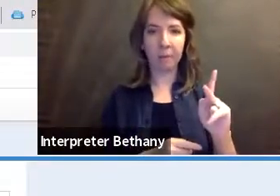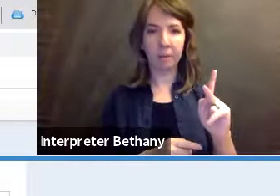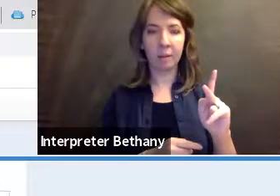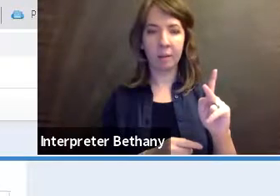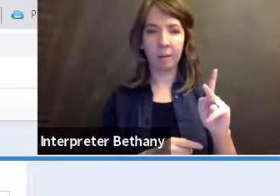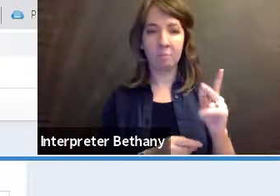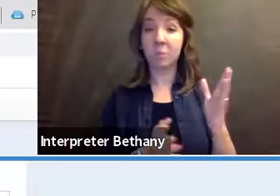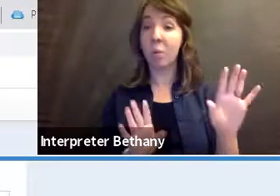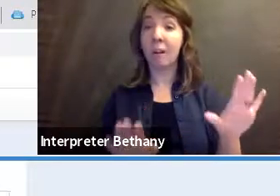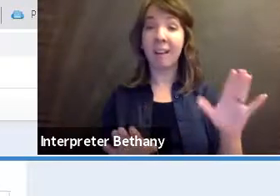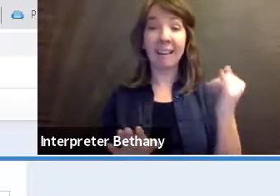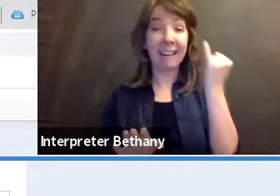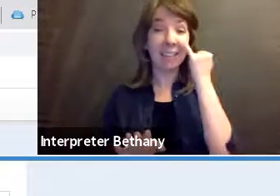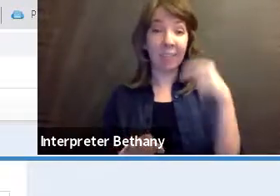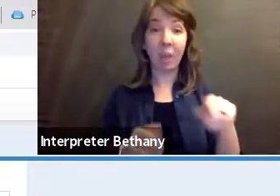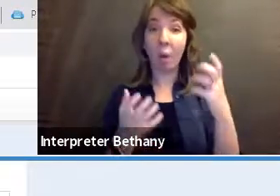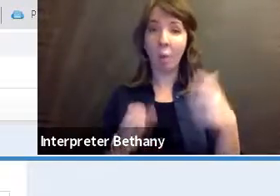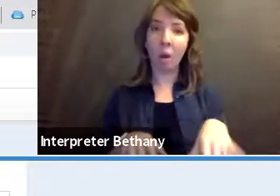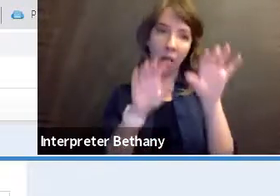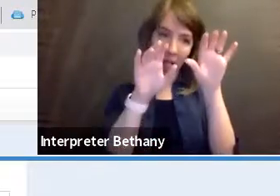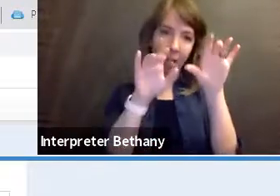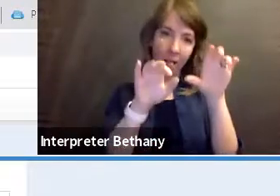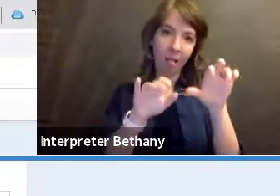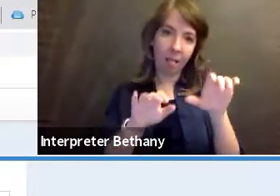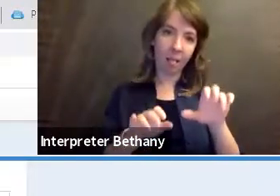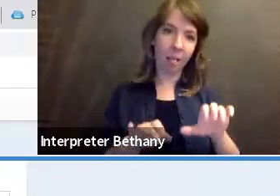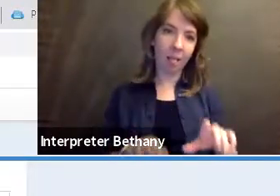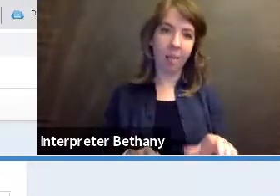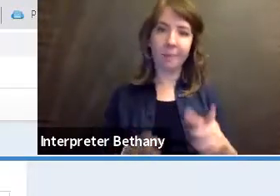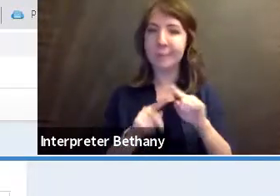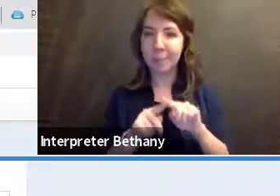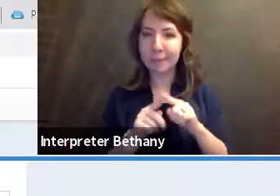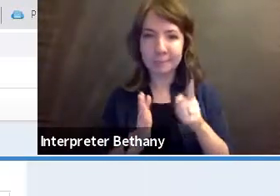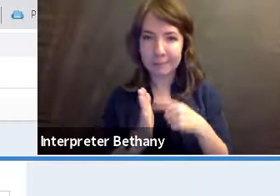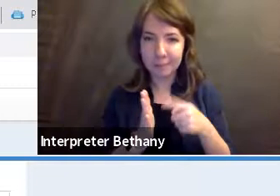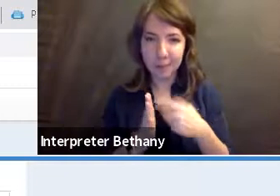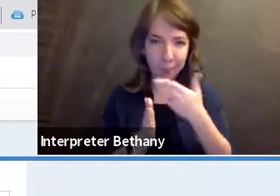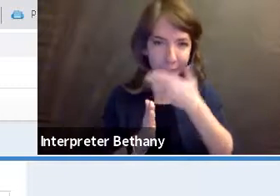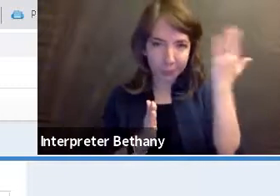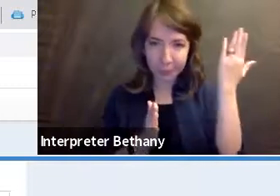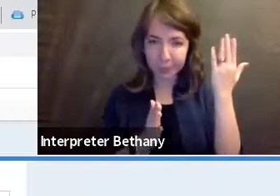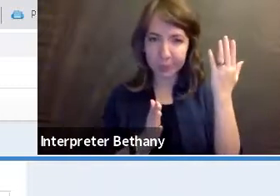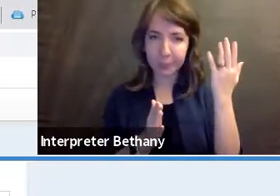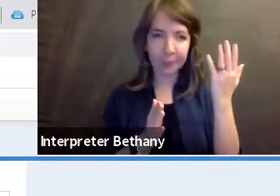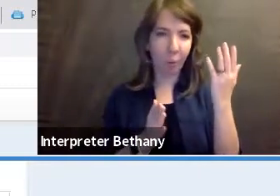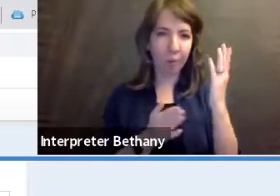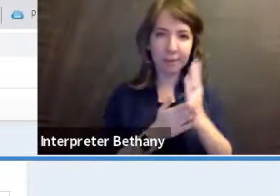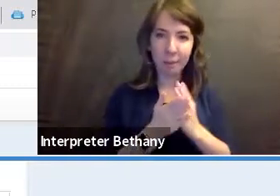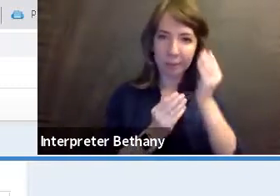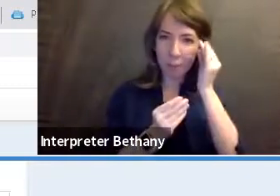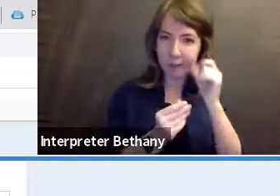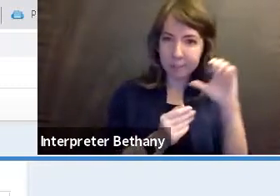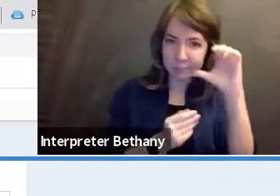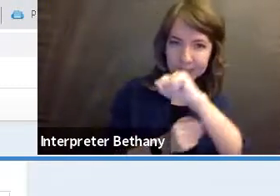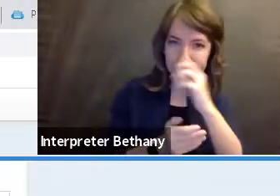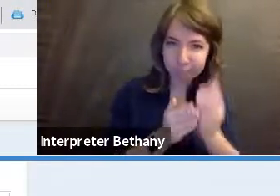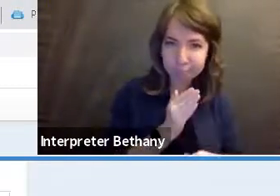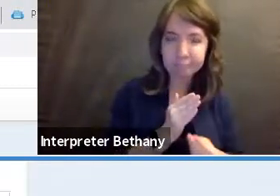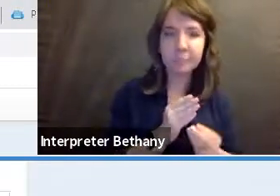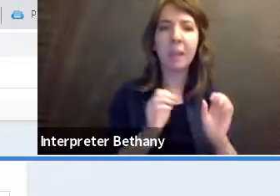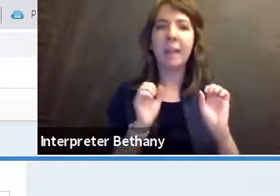Linda Kobashigawa: All of the fields because they're not going to have, depending on the source. Obviously, they're not going to have all of the information they can try to do a quick site. But again, they'll have to check the